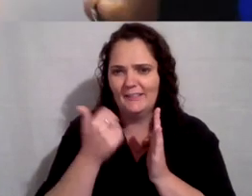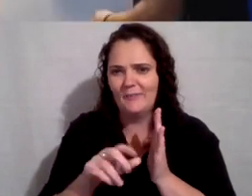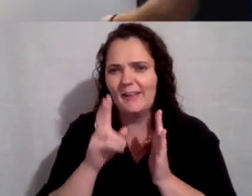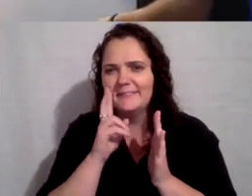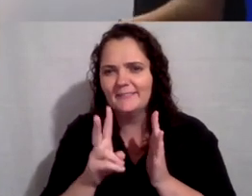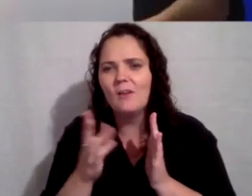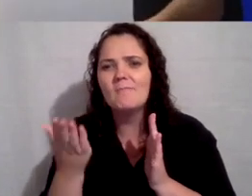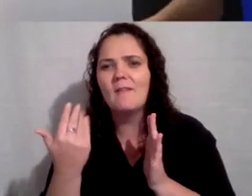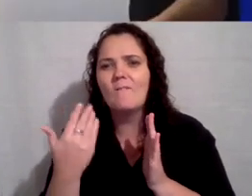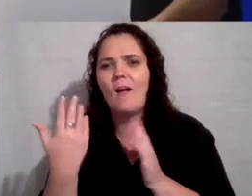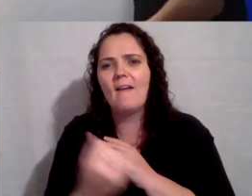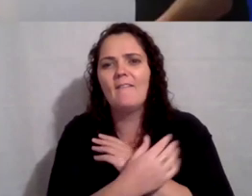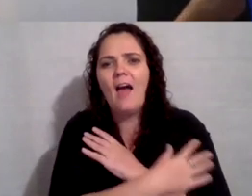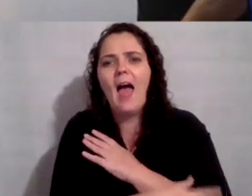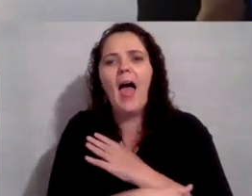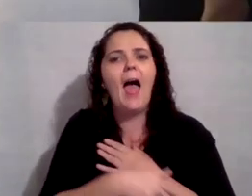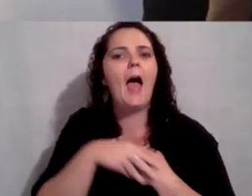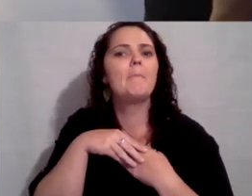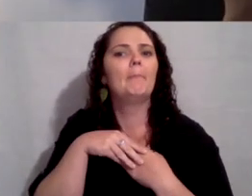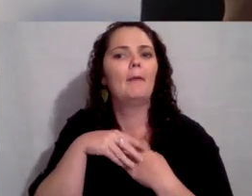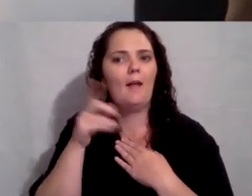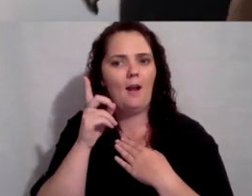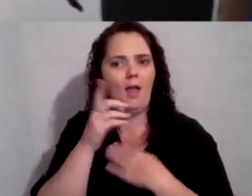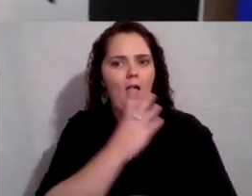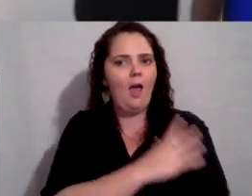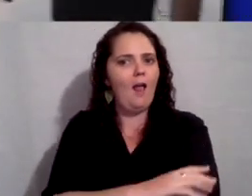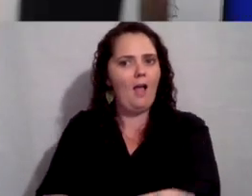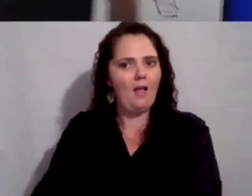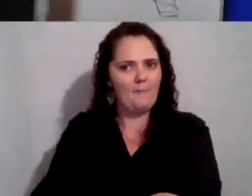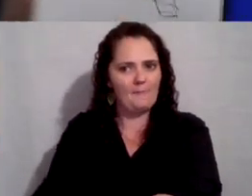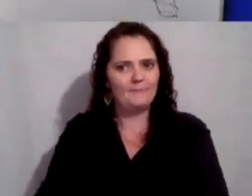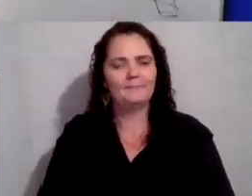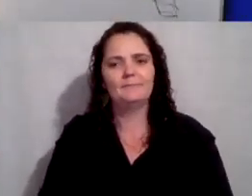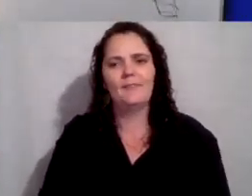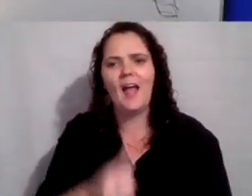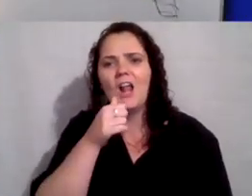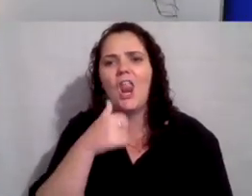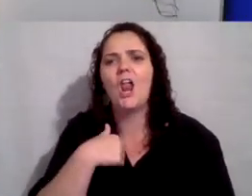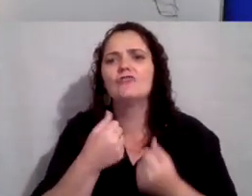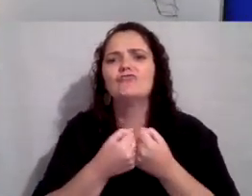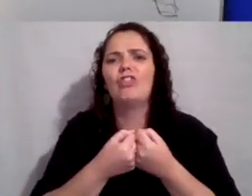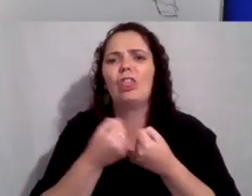So now I can still see the trace of that original arm and I'm seeing the movement of that arm too which I've exaggerated quite a bit